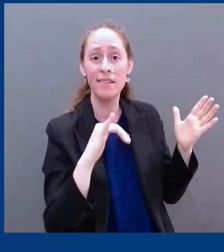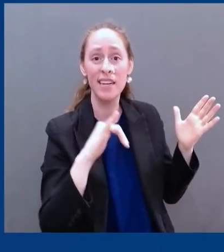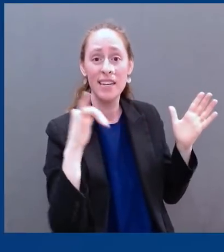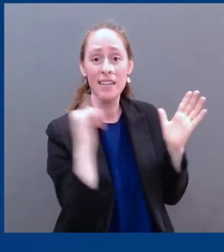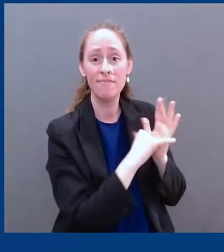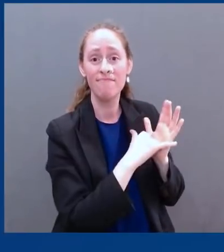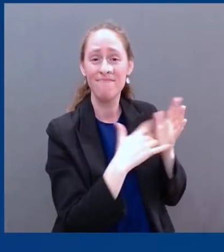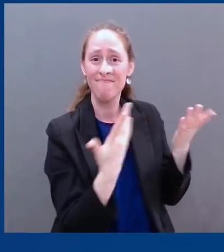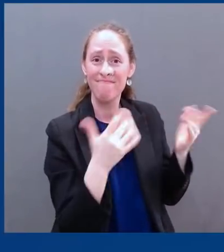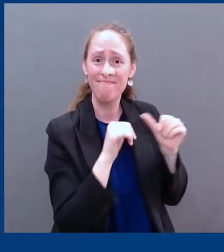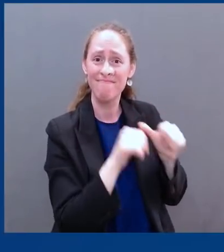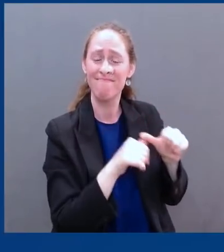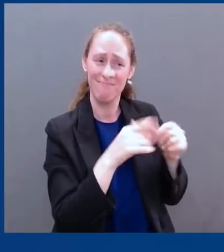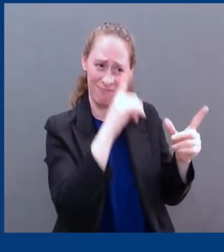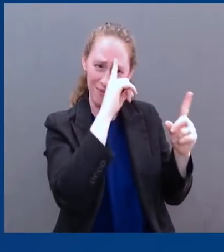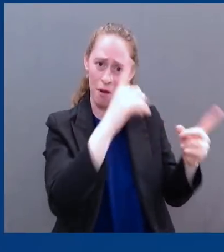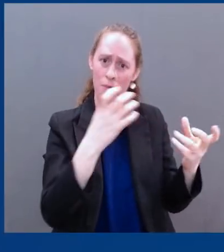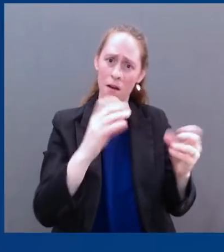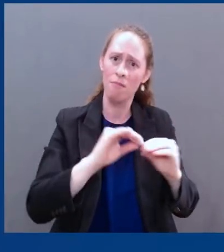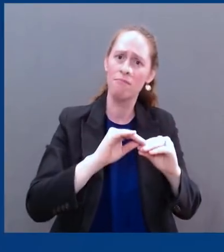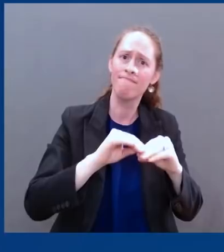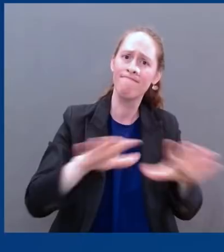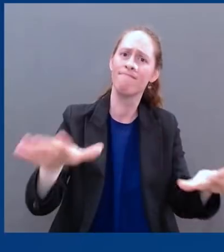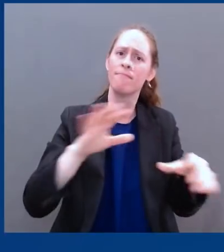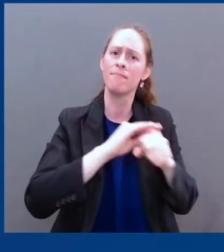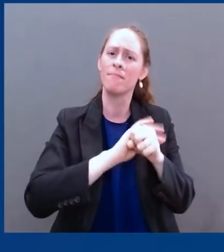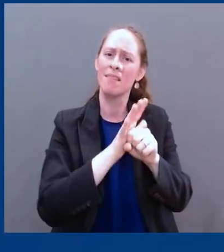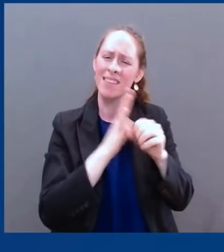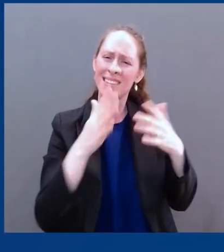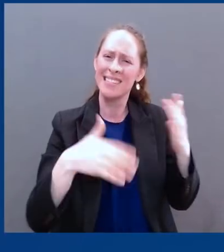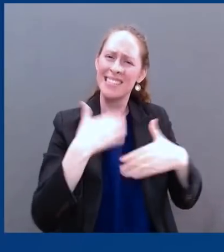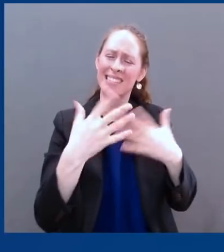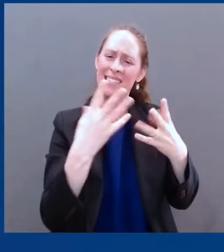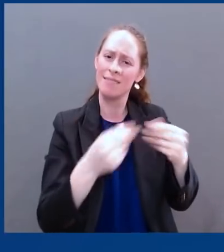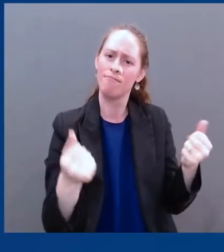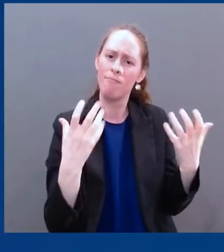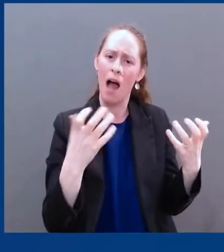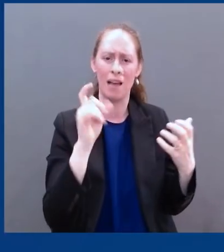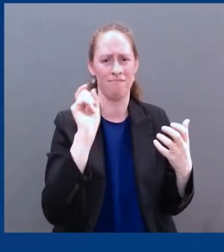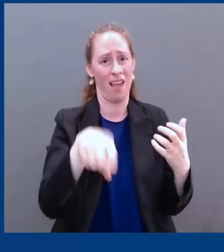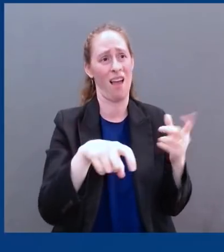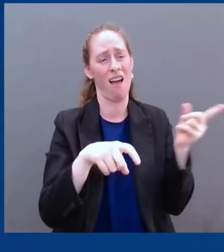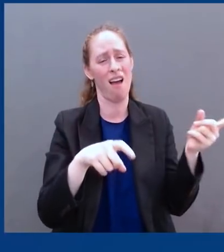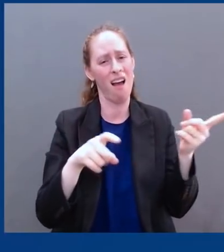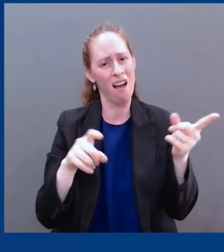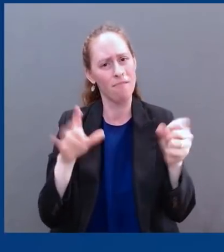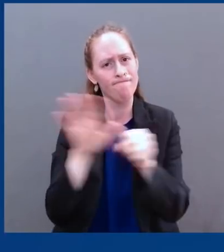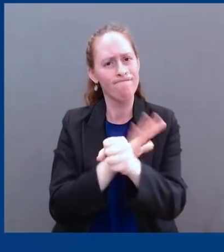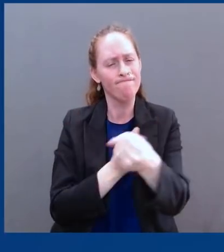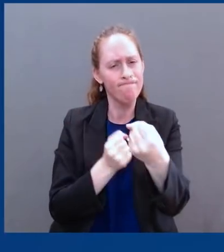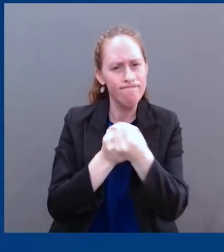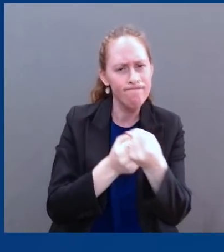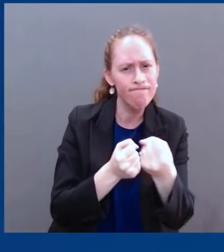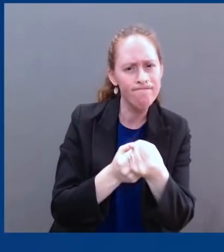depends on our continued vigilance, our unwavering support for our scientists, our healthcare heroes, our essential workers,